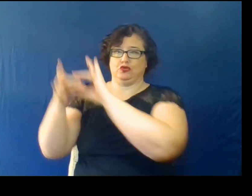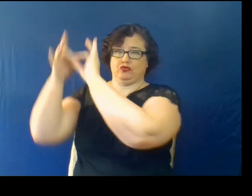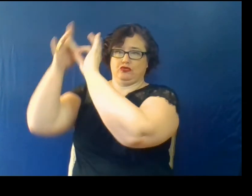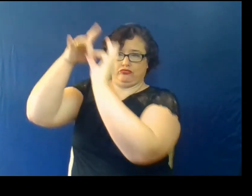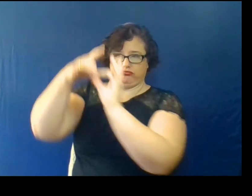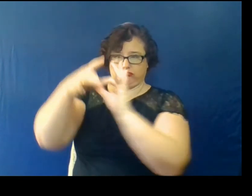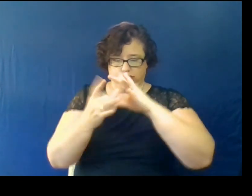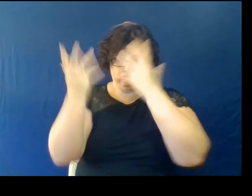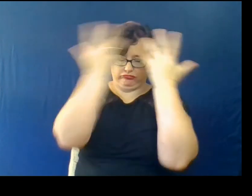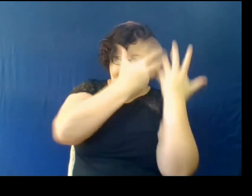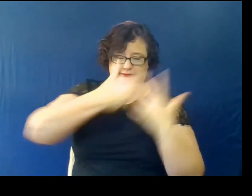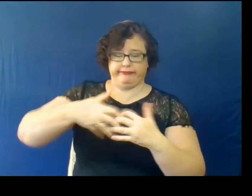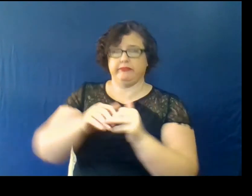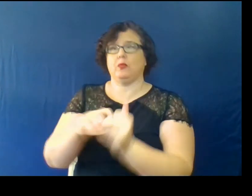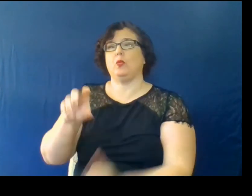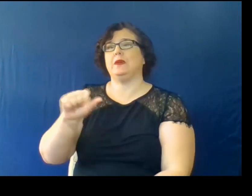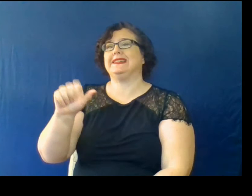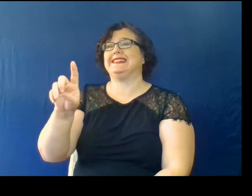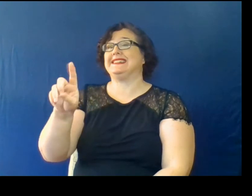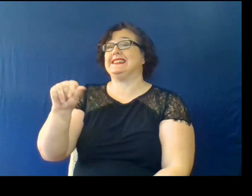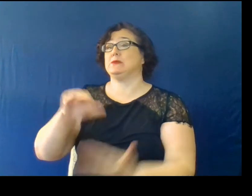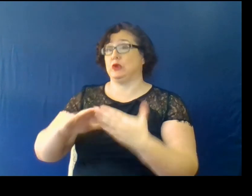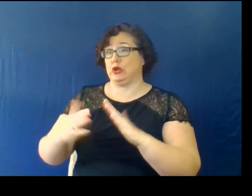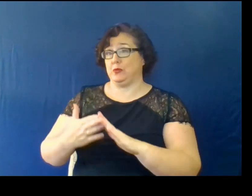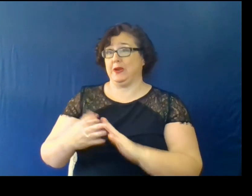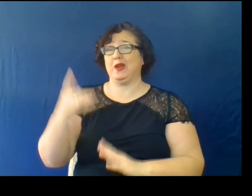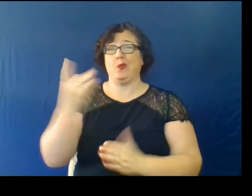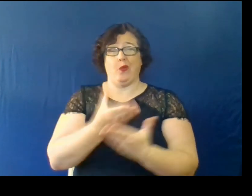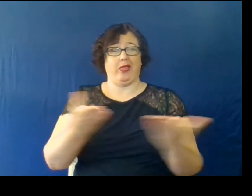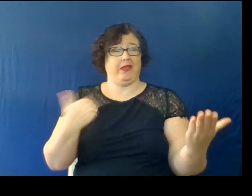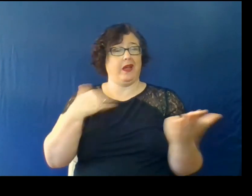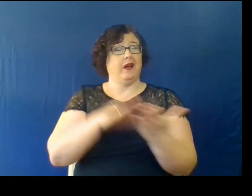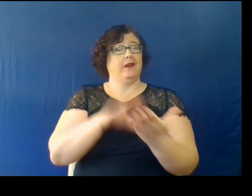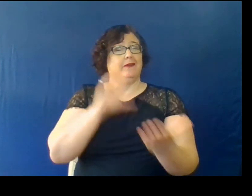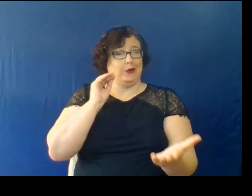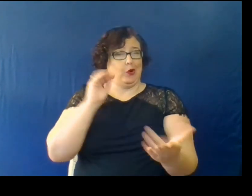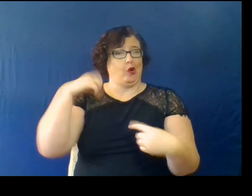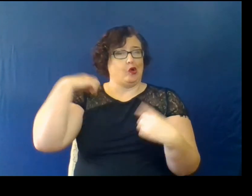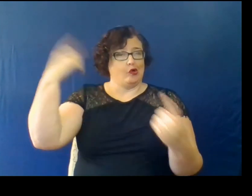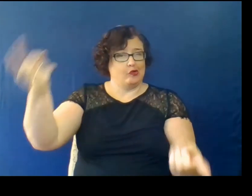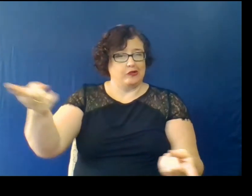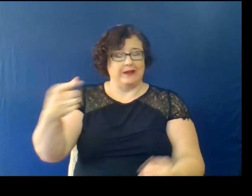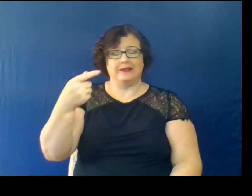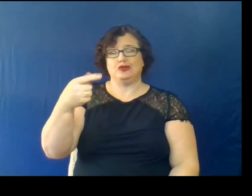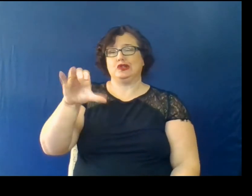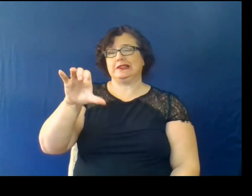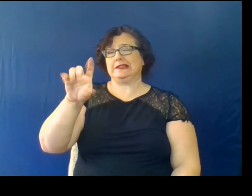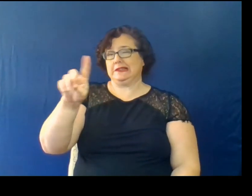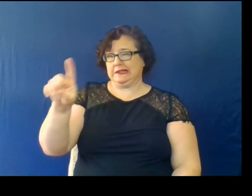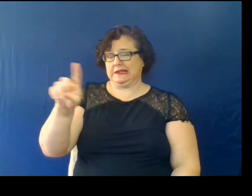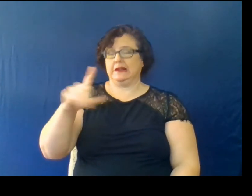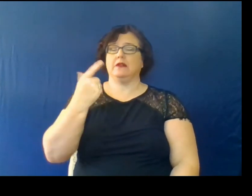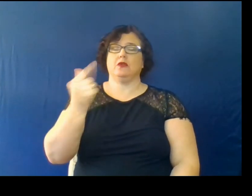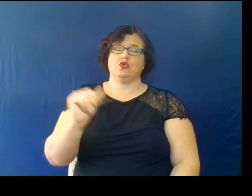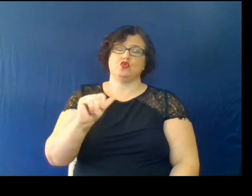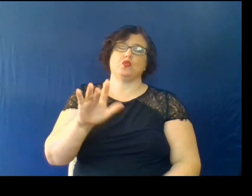community. One thing I have learned and GCDD Georgia Council Developmental Disabilities